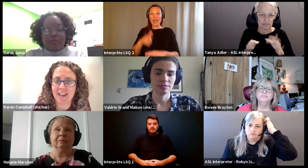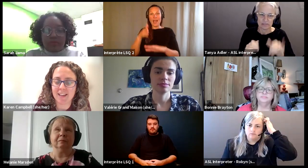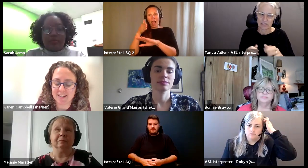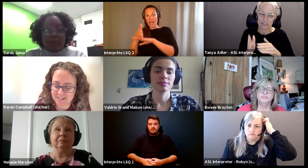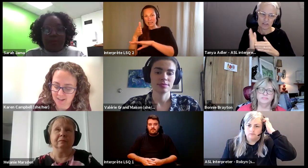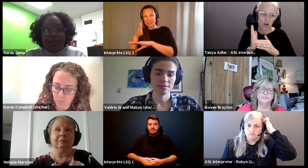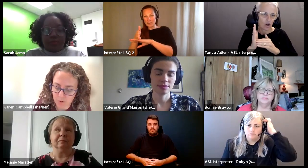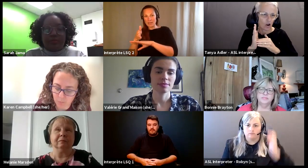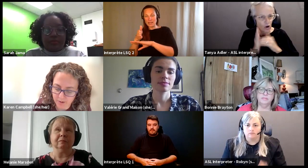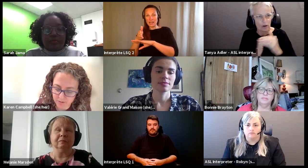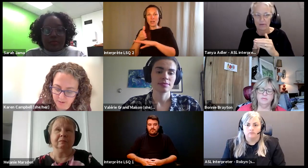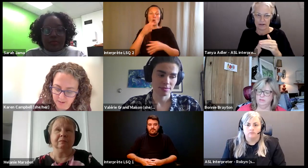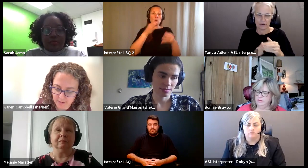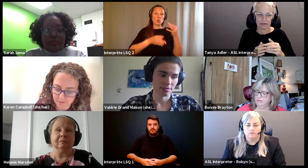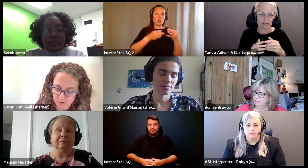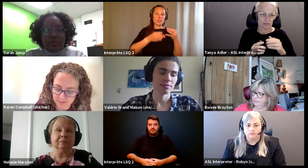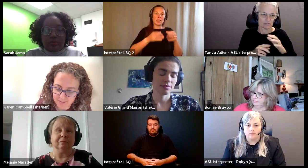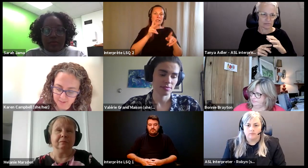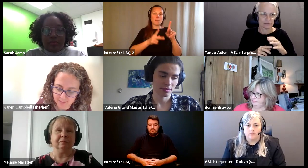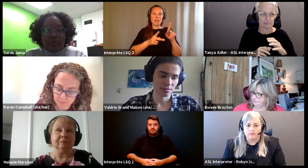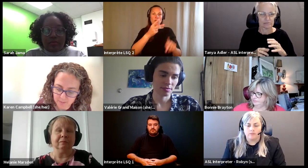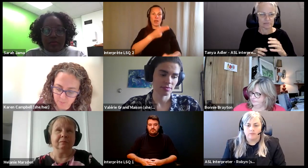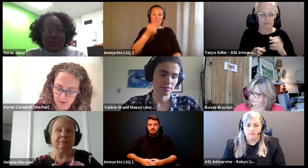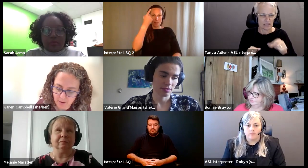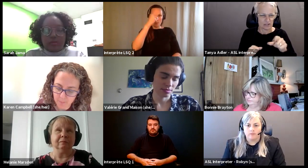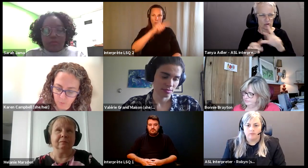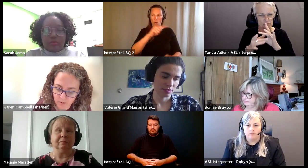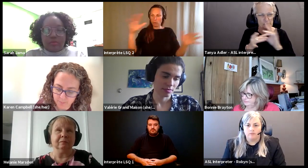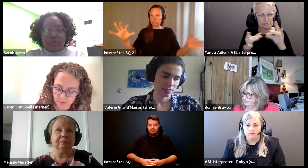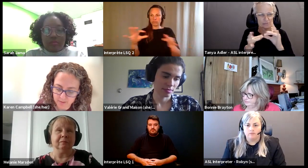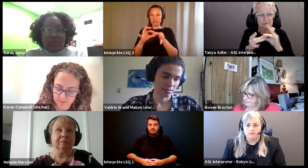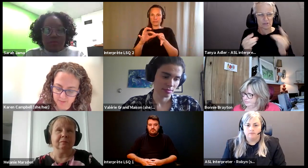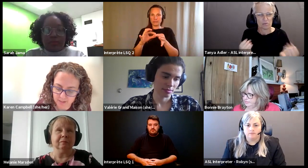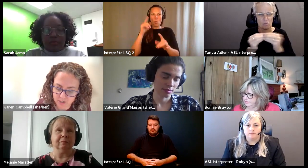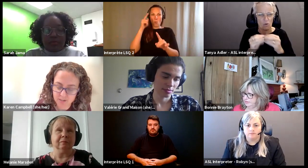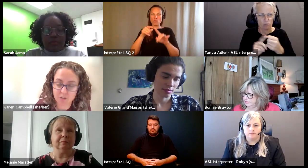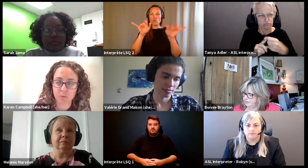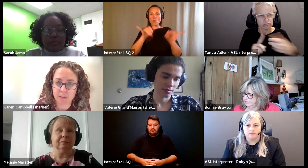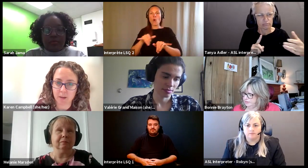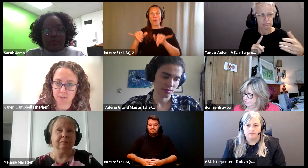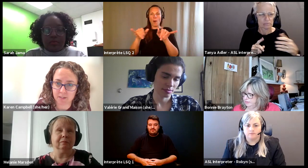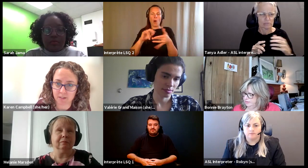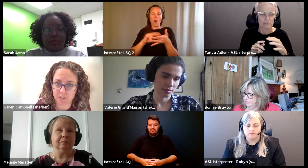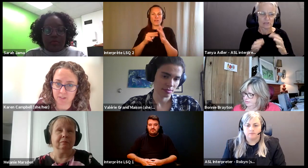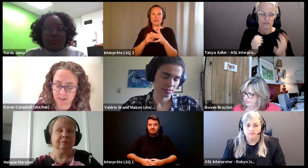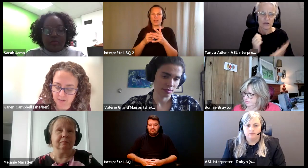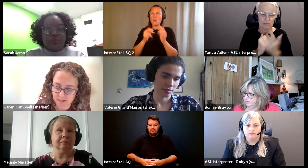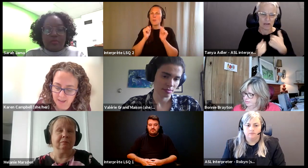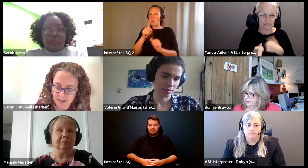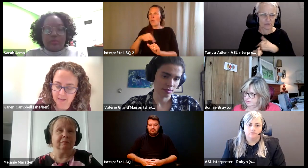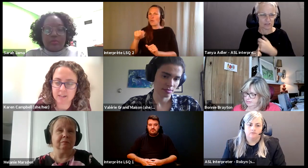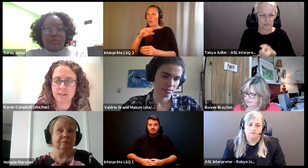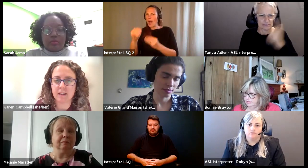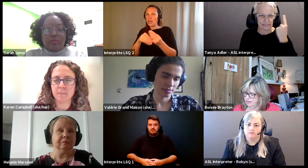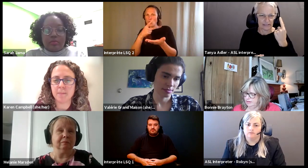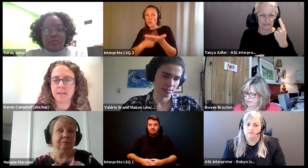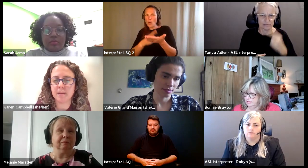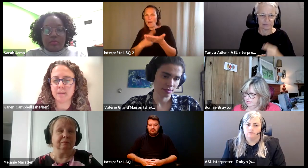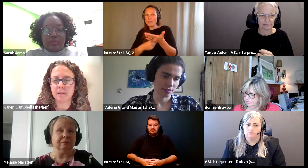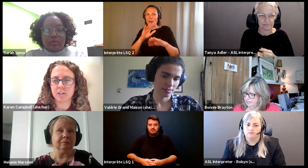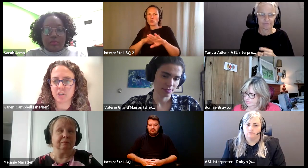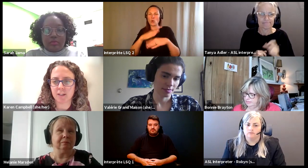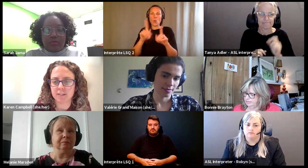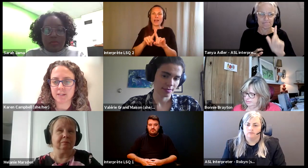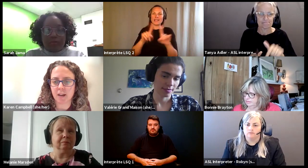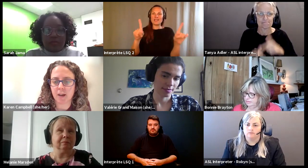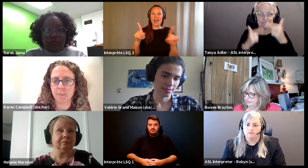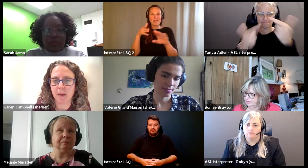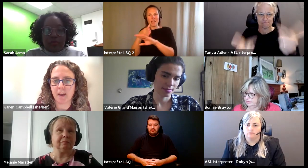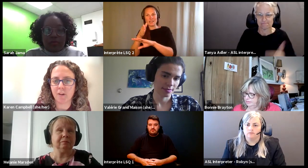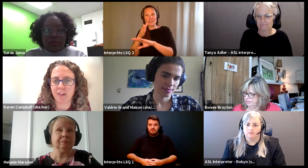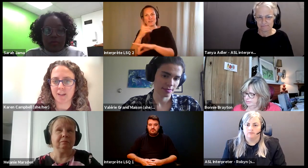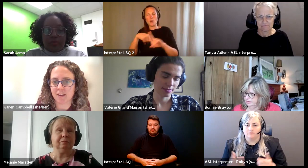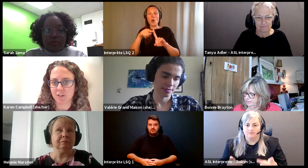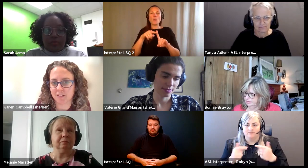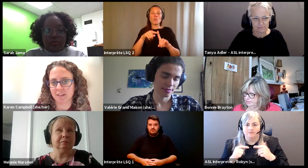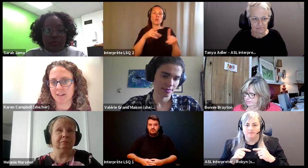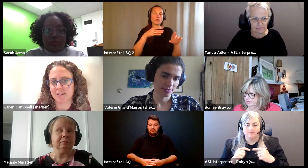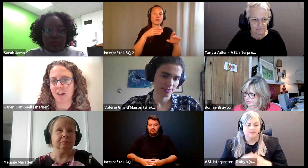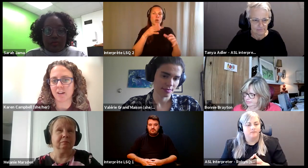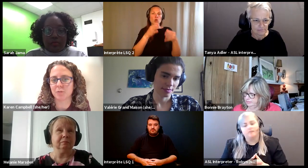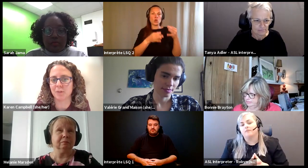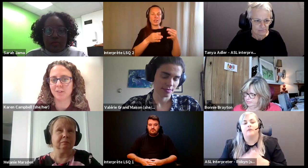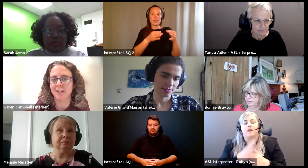Karen Campbell (she/her): And we're wondering if you can say something more about this distinction to really help us to understand it and to maybe suggest how that can translate into actual.